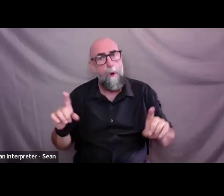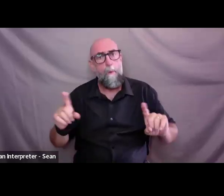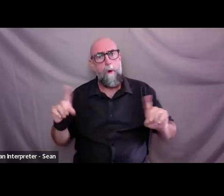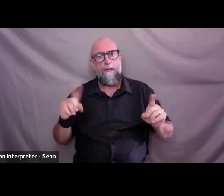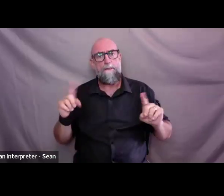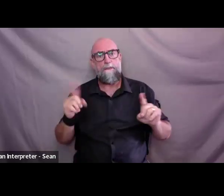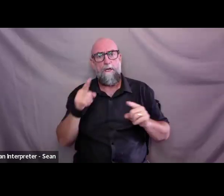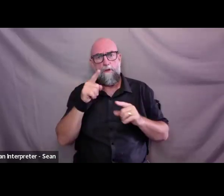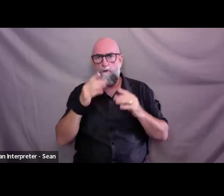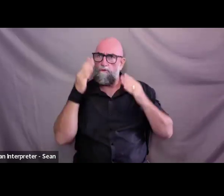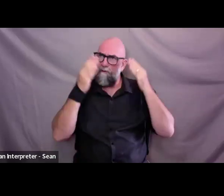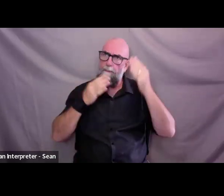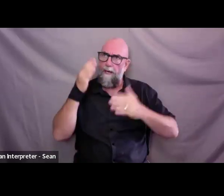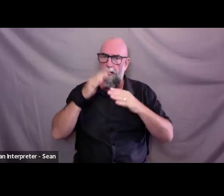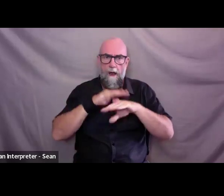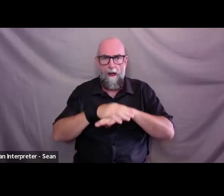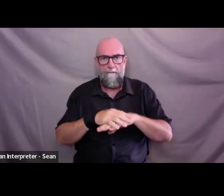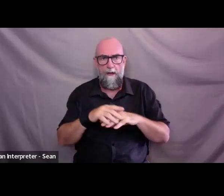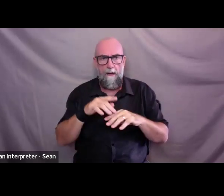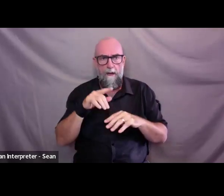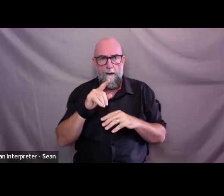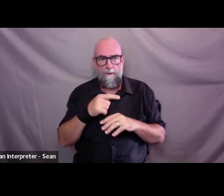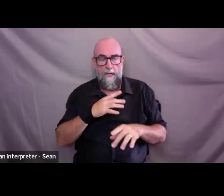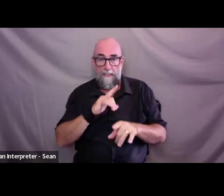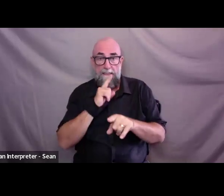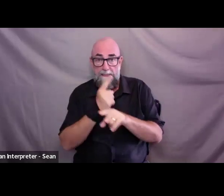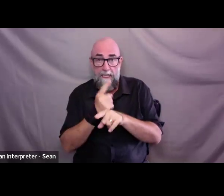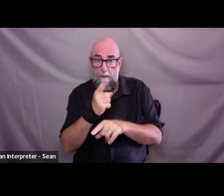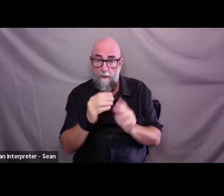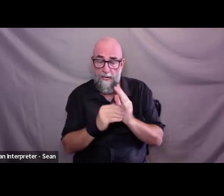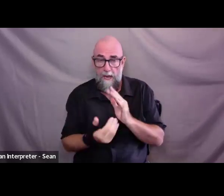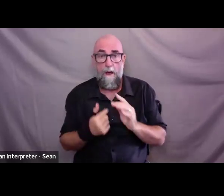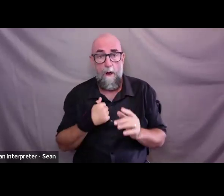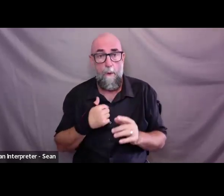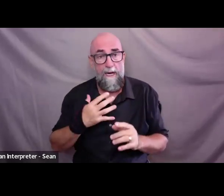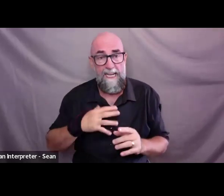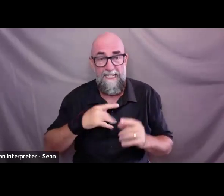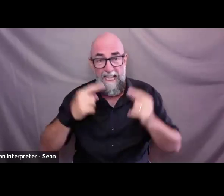dreaming with?" Because this is one of the critical ways we decide to think about how